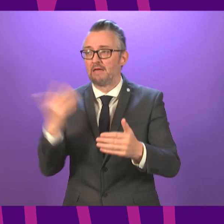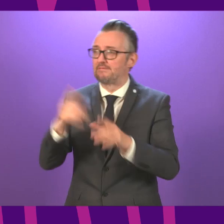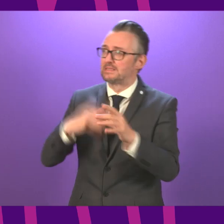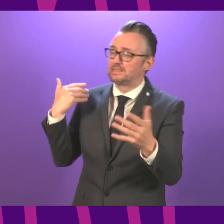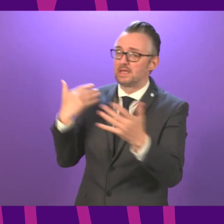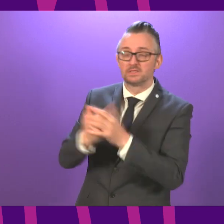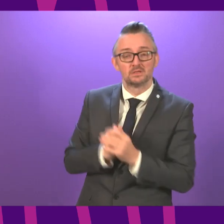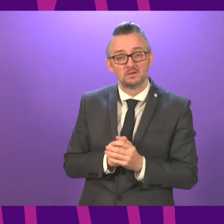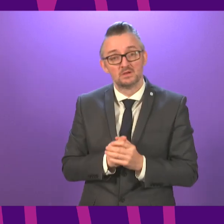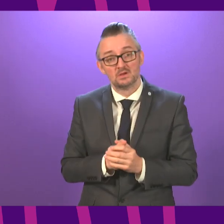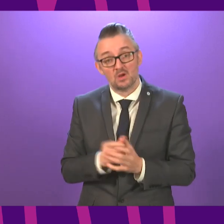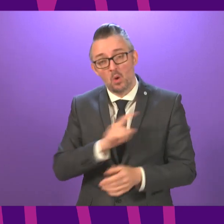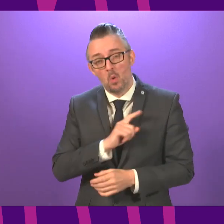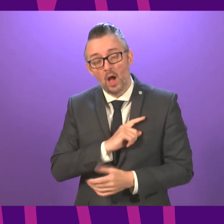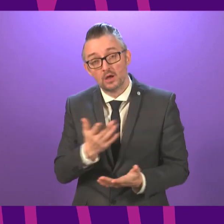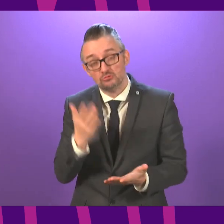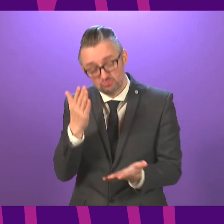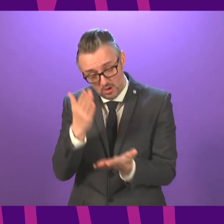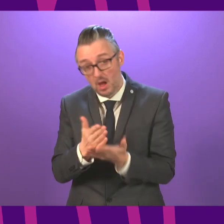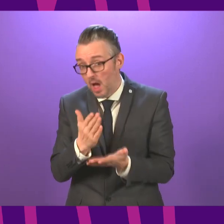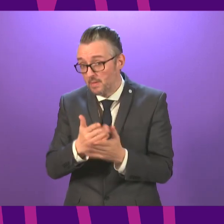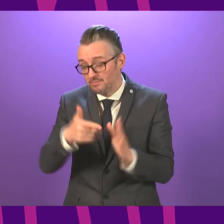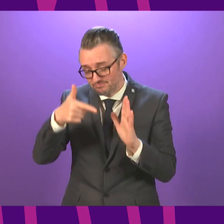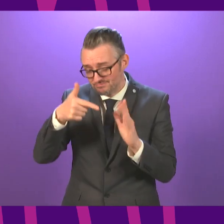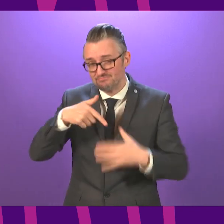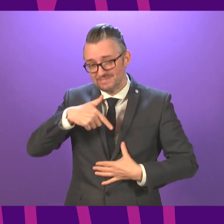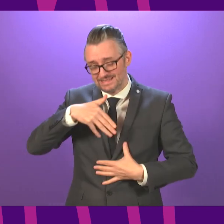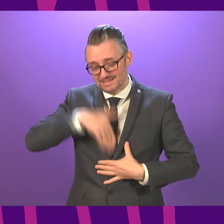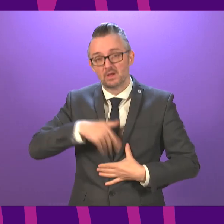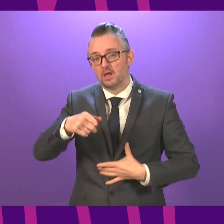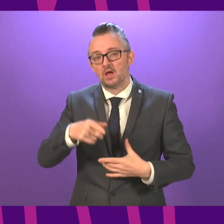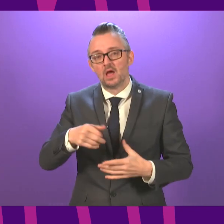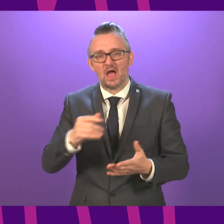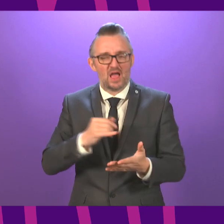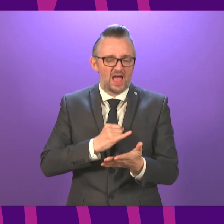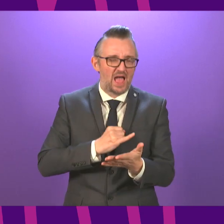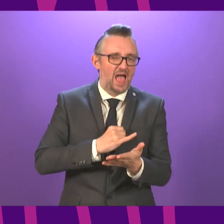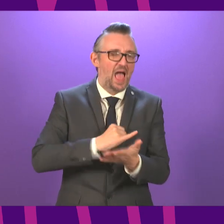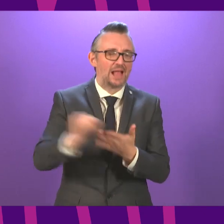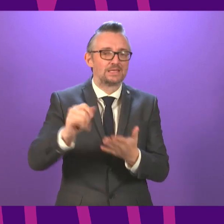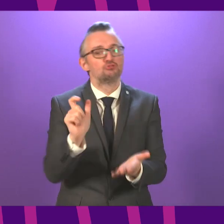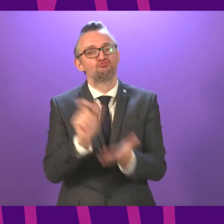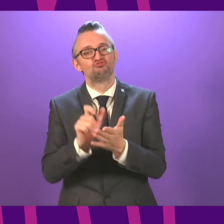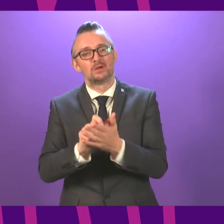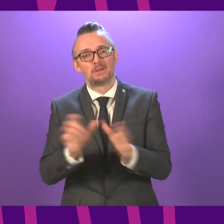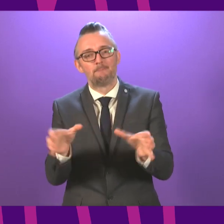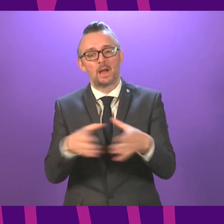the reality is that the SNP is, deep down, an anti-trade party? Is that the real reason— The Deputy Presiding Officer: No, no. You have had your— Dean Lockhart: Is that the real reason why the cabinet secretary has refused—